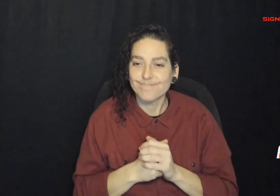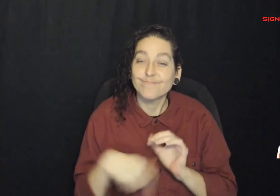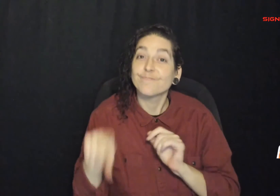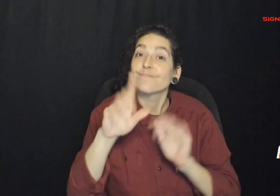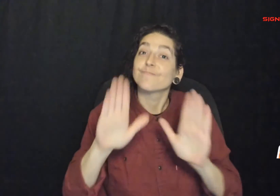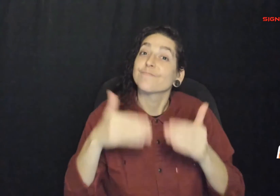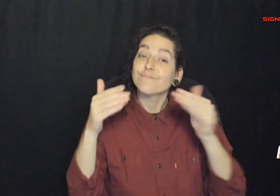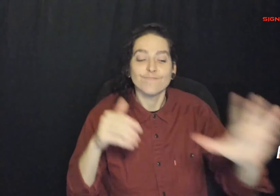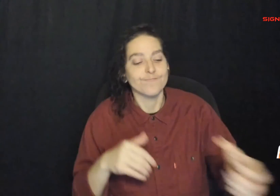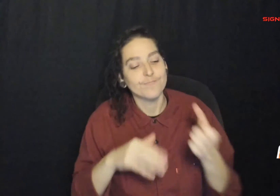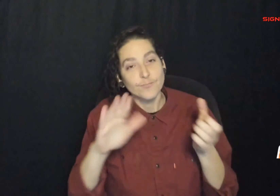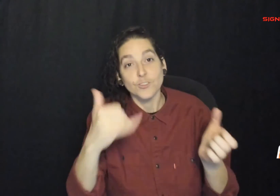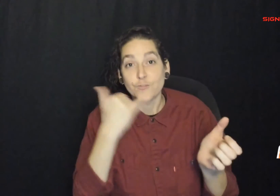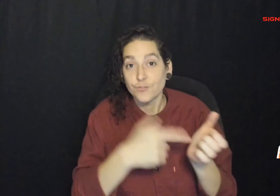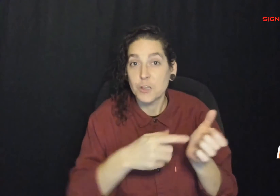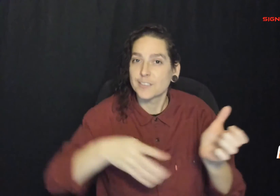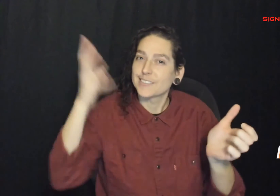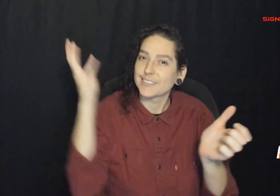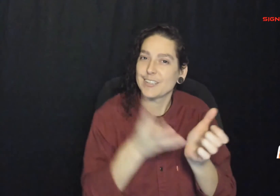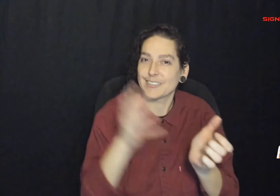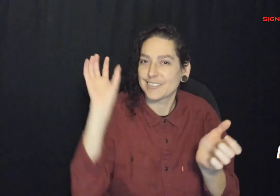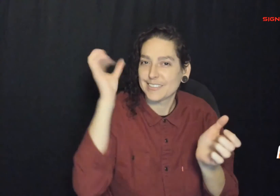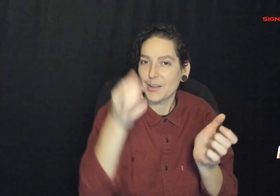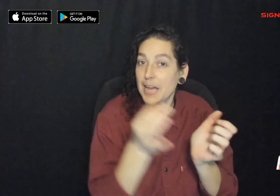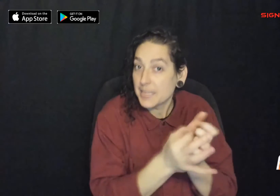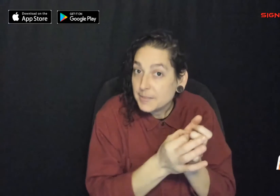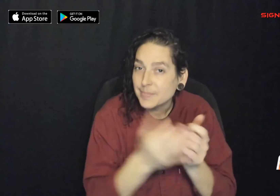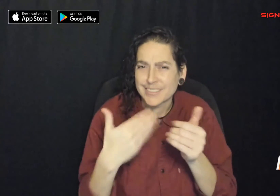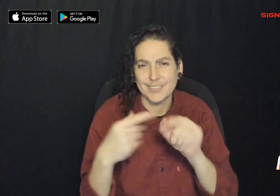you can download the Sign1News app by heading to the app store